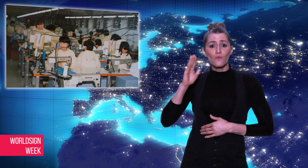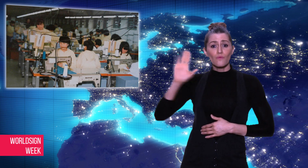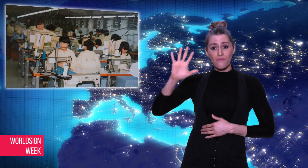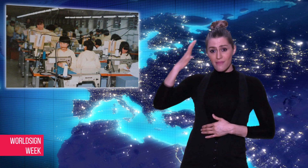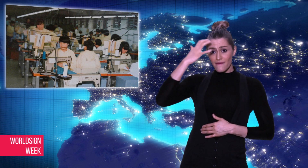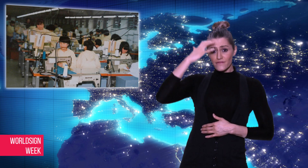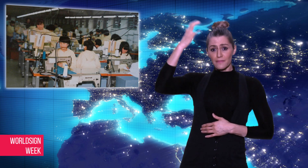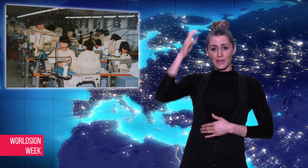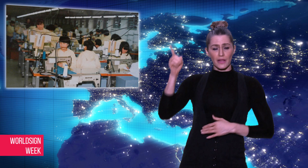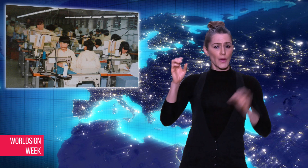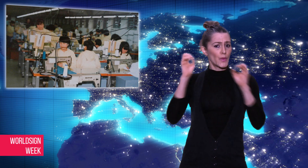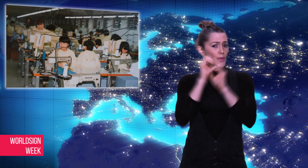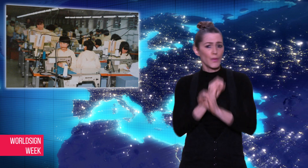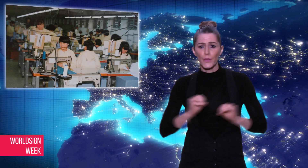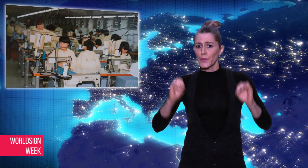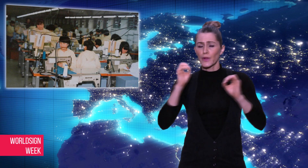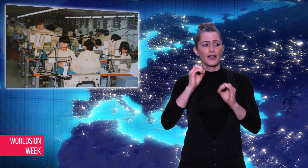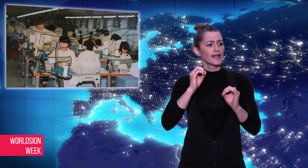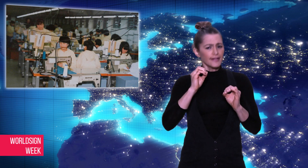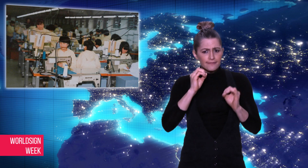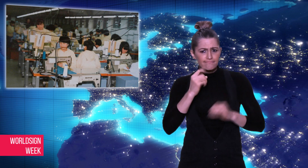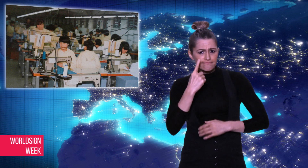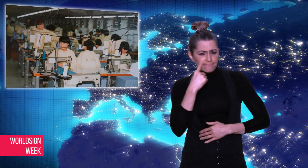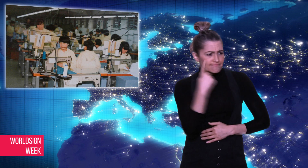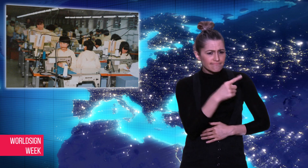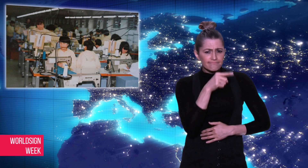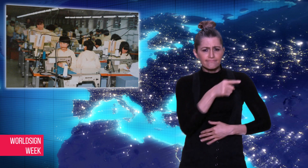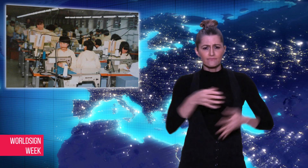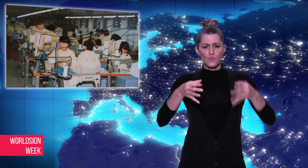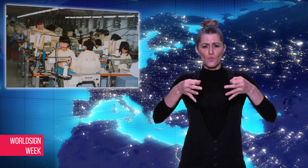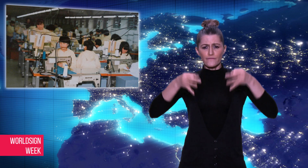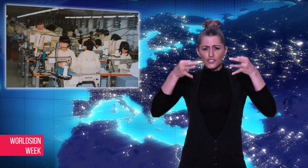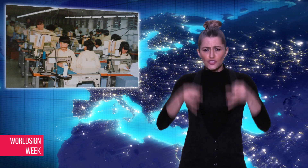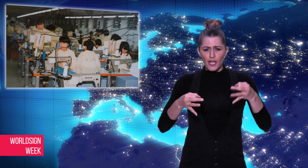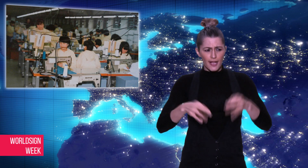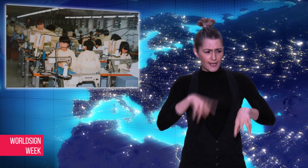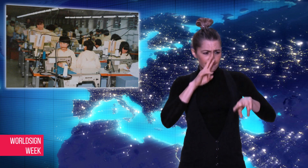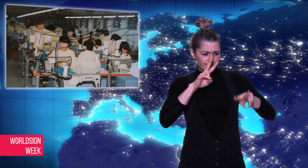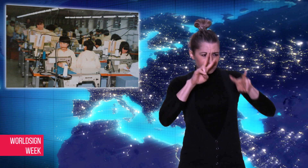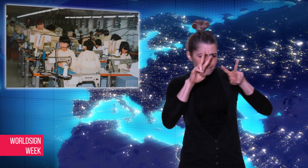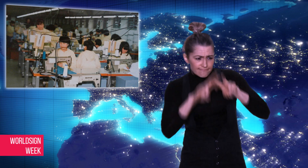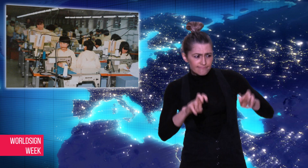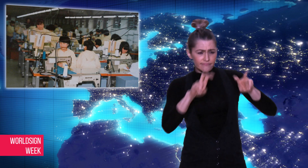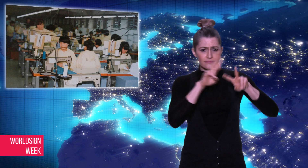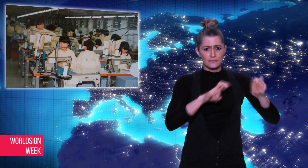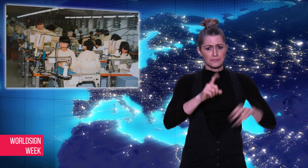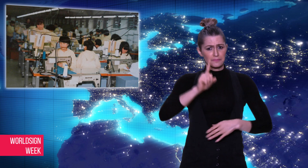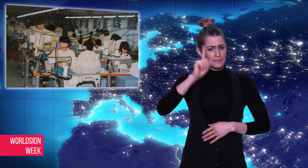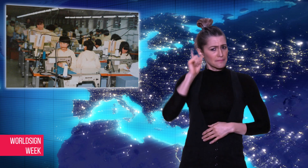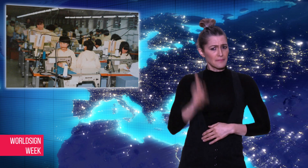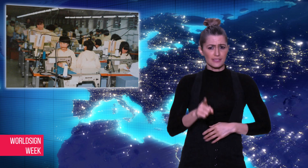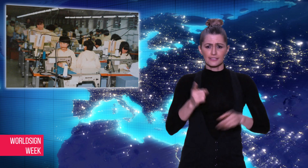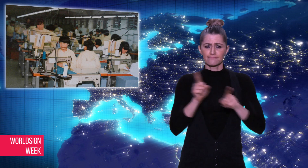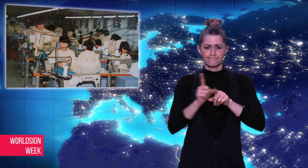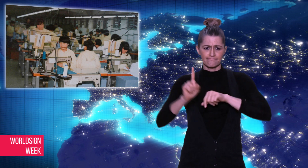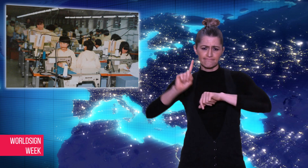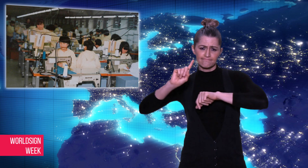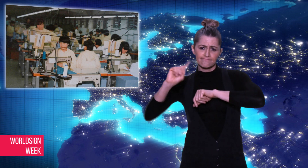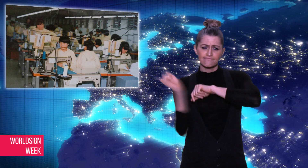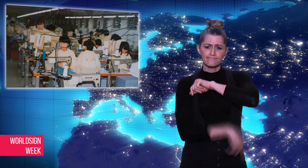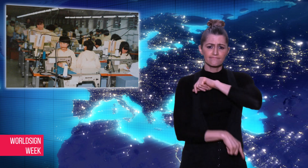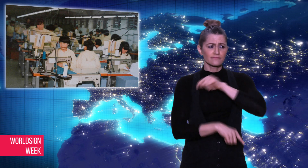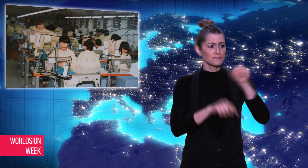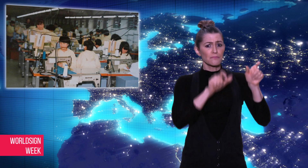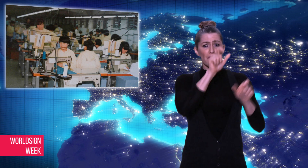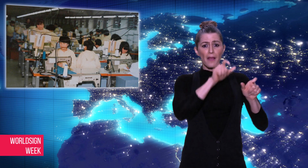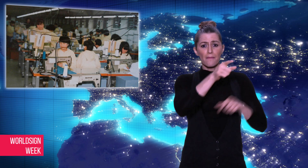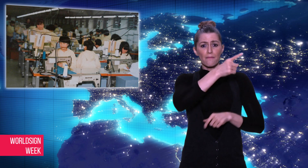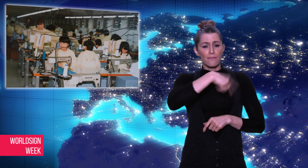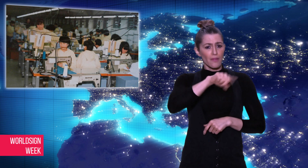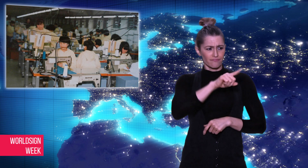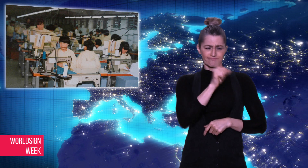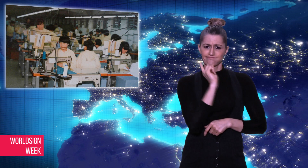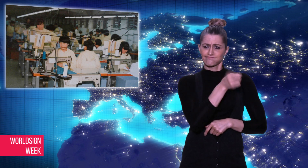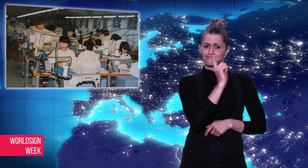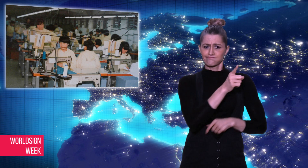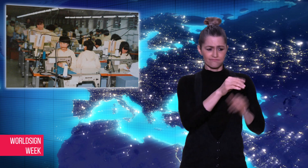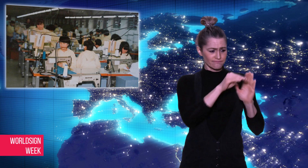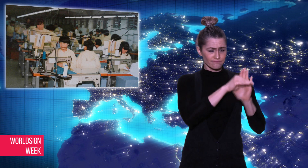yet conducted an official investigation to punish